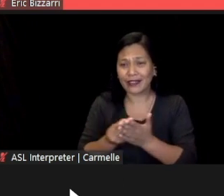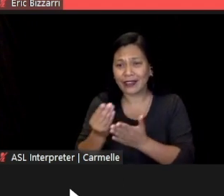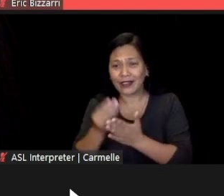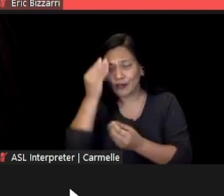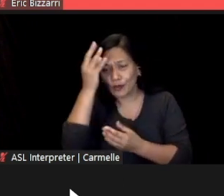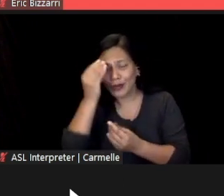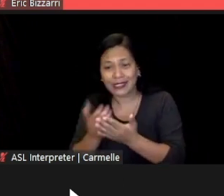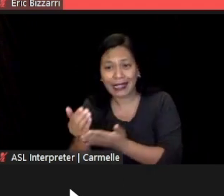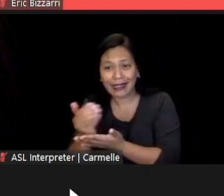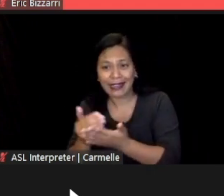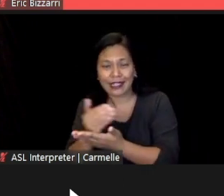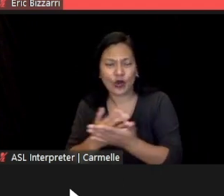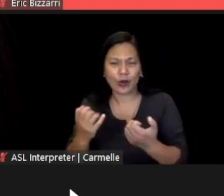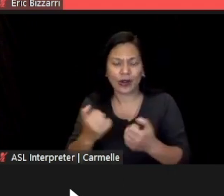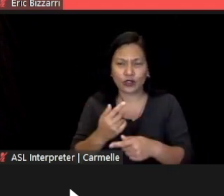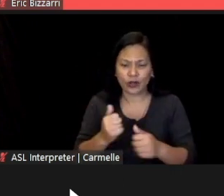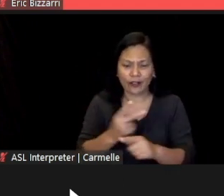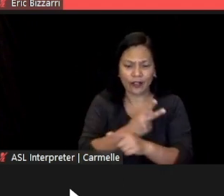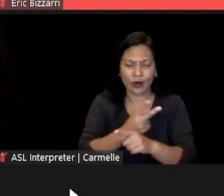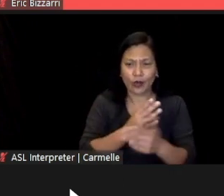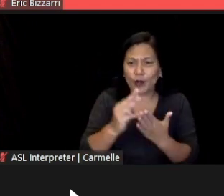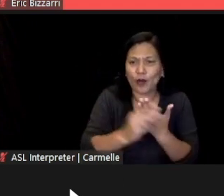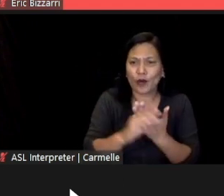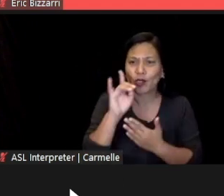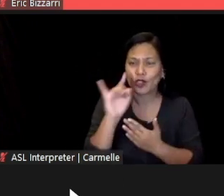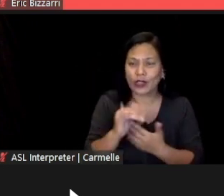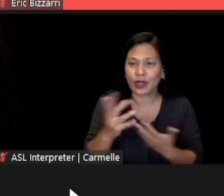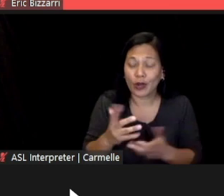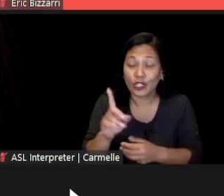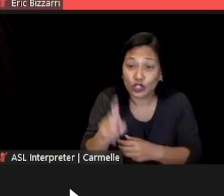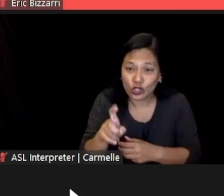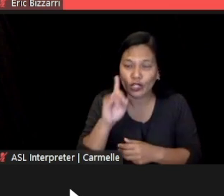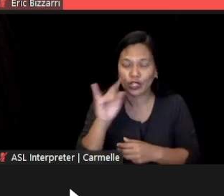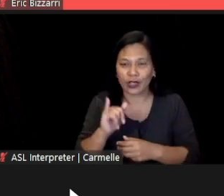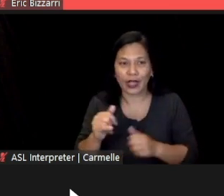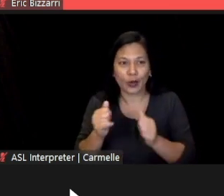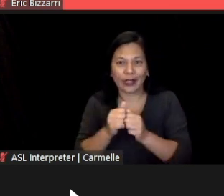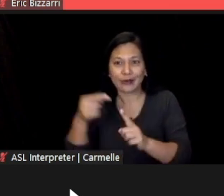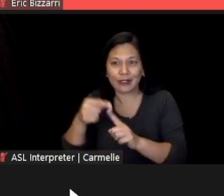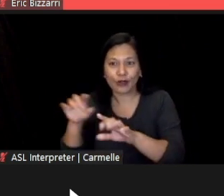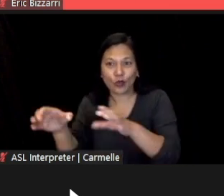we need to create and for which groups, but it's something that we've really fast tracked this past year